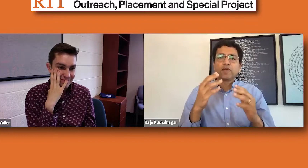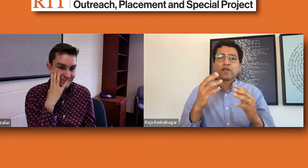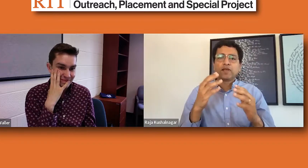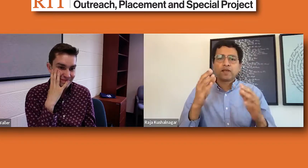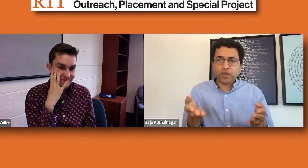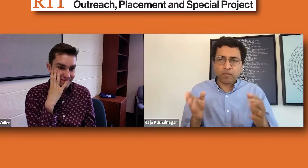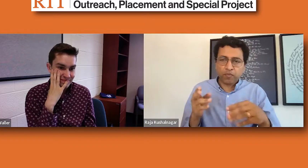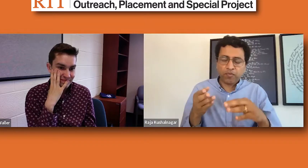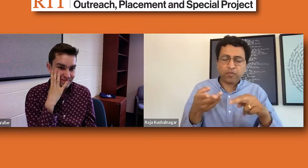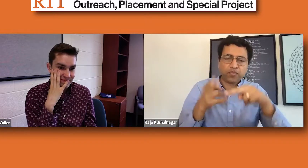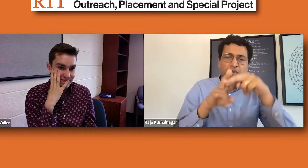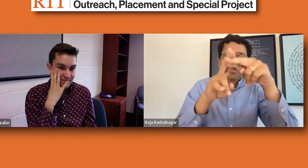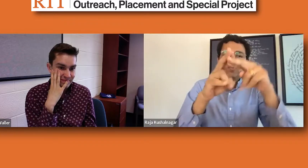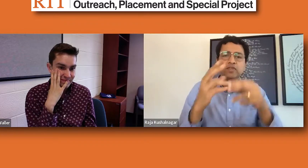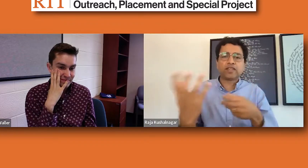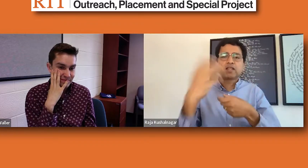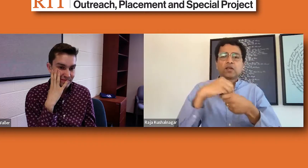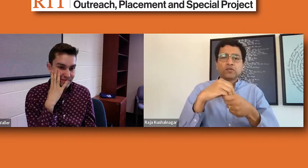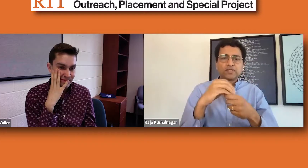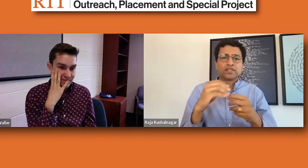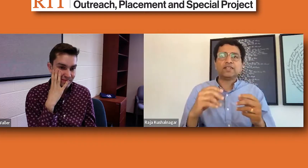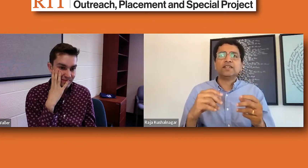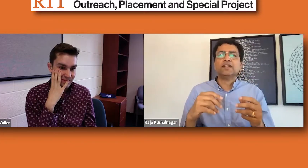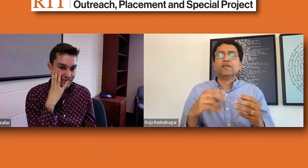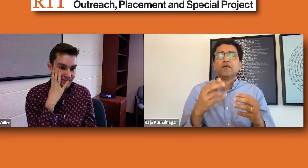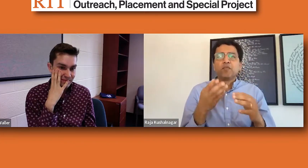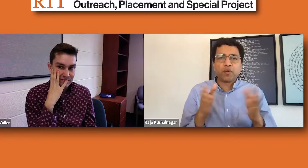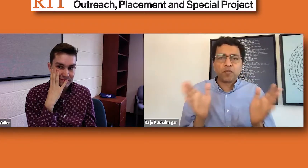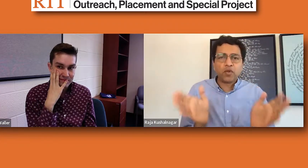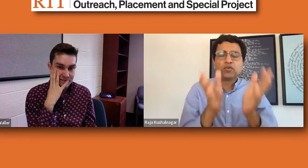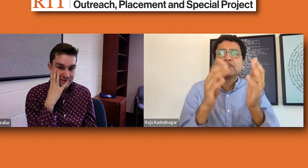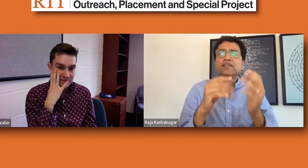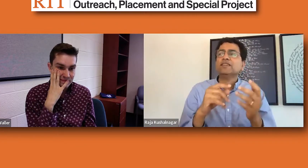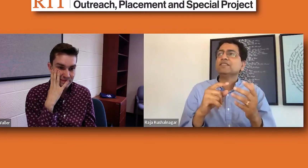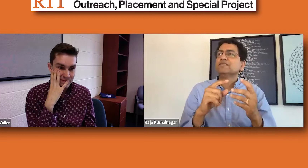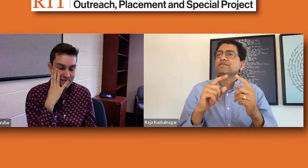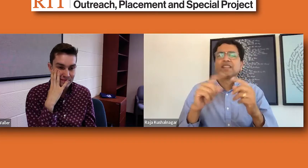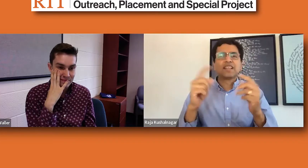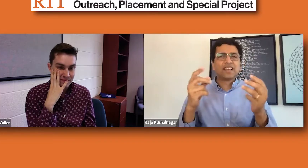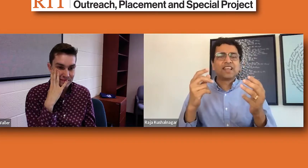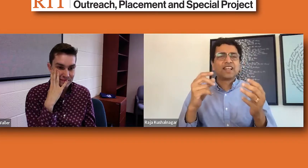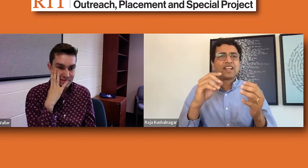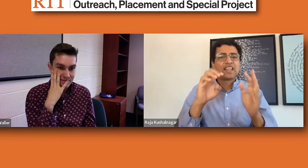There's a lot of barriers and biases involved. And so we have to increase the number